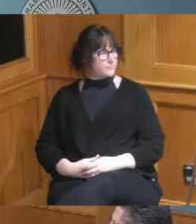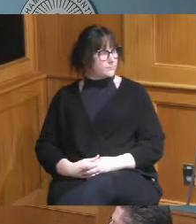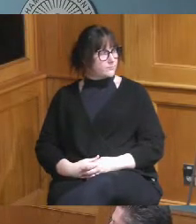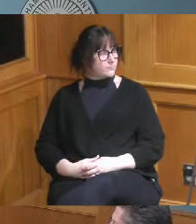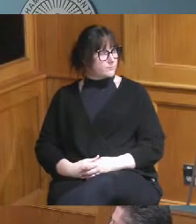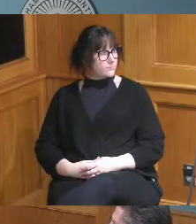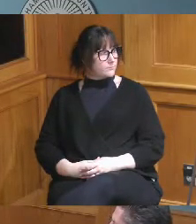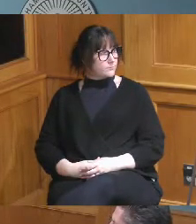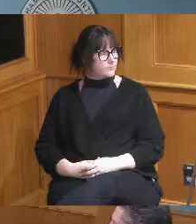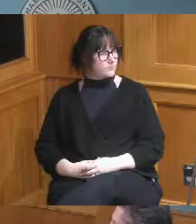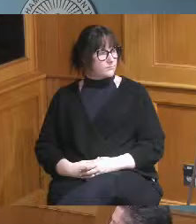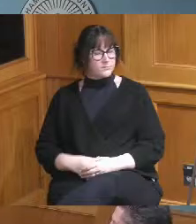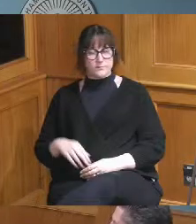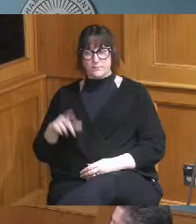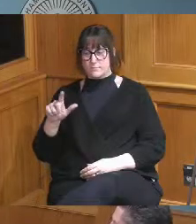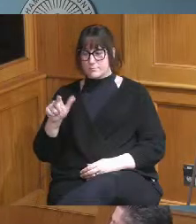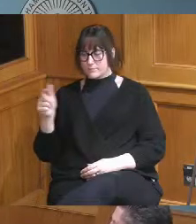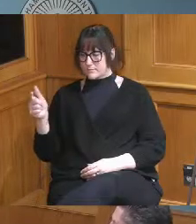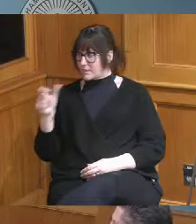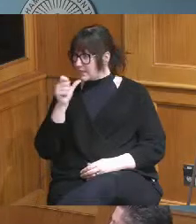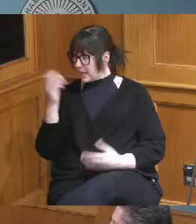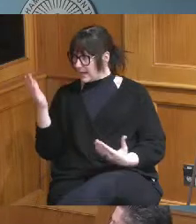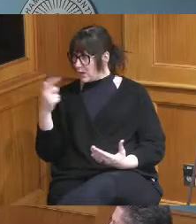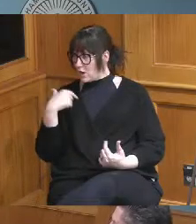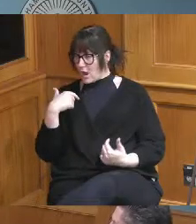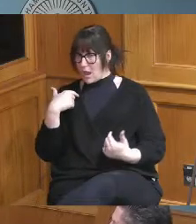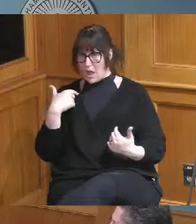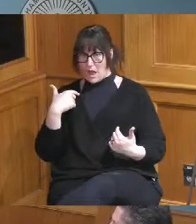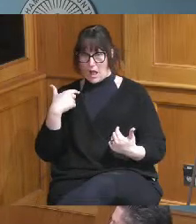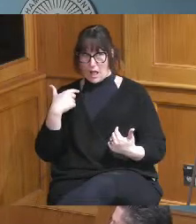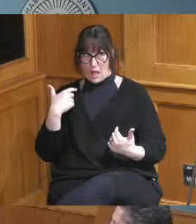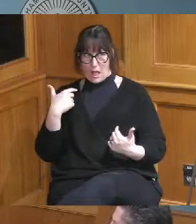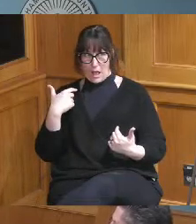since Commissioner isn't here right now I'm gonna take her question I'm gonna take her I'm gonna